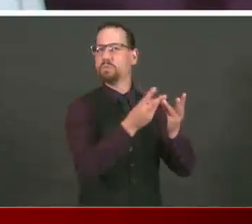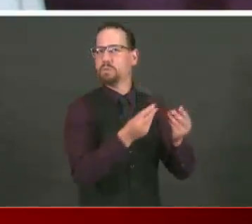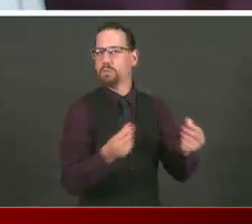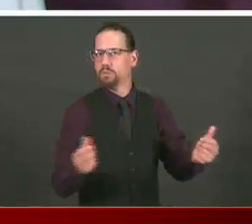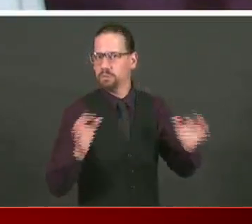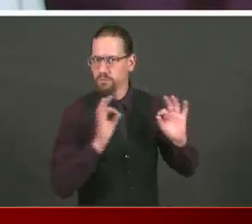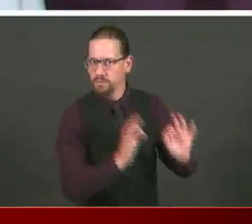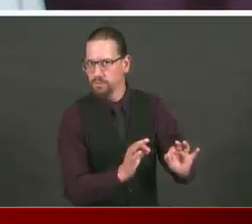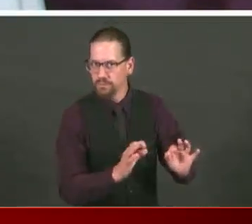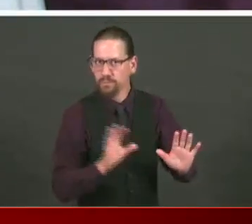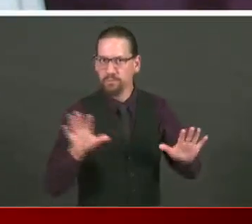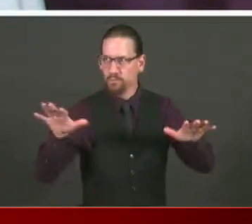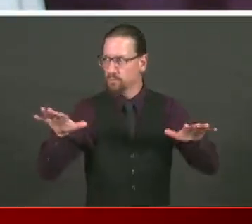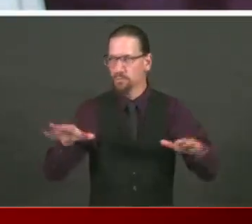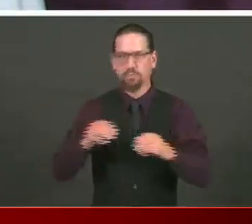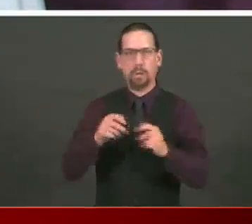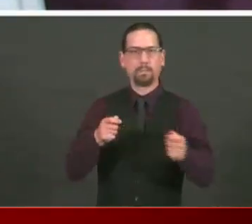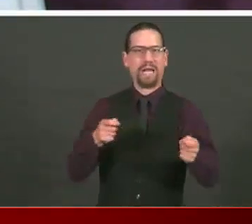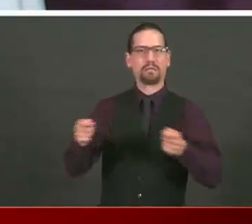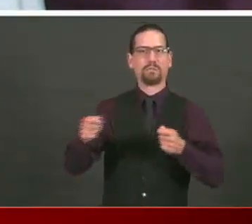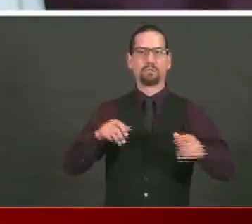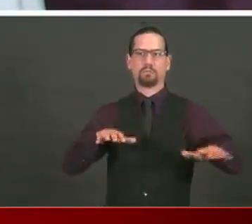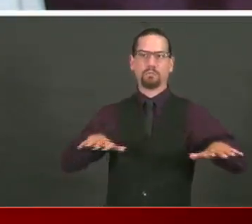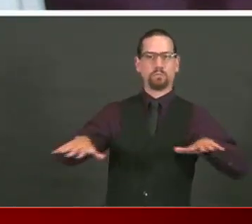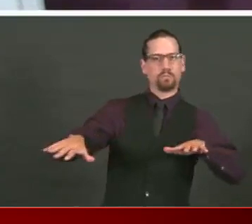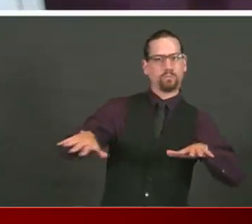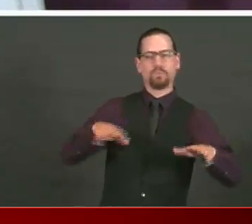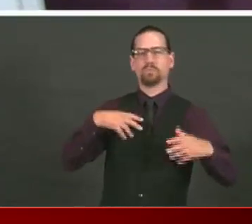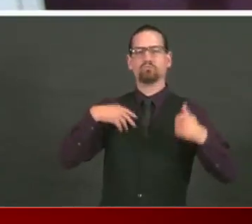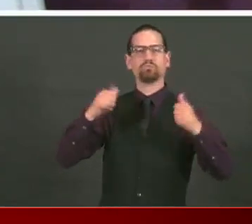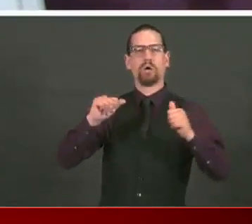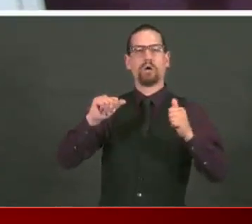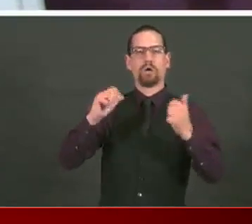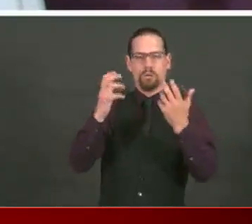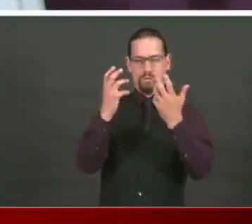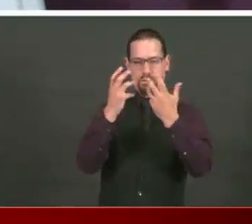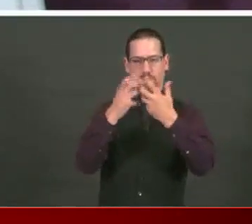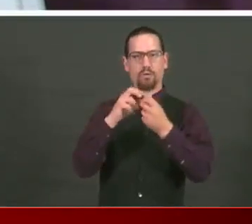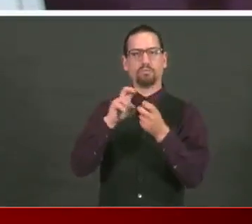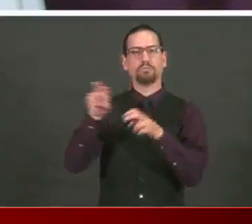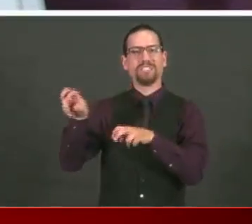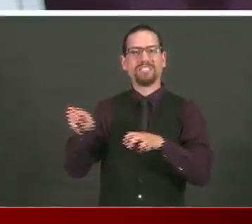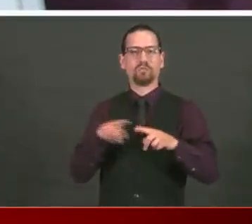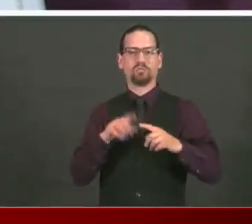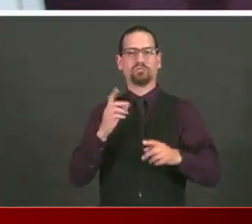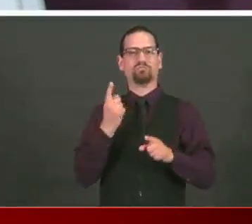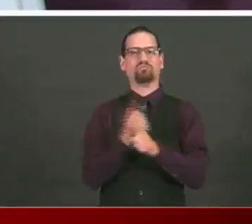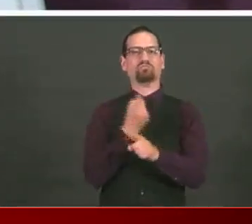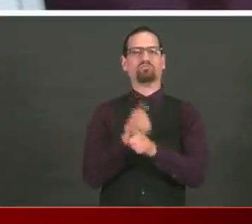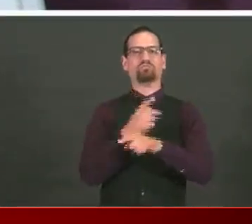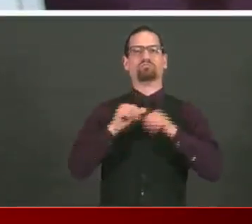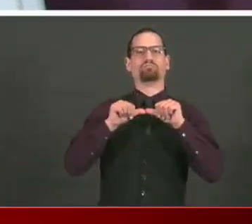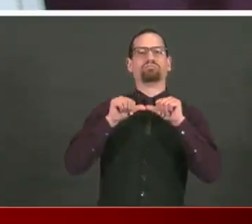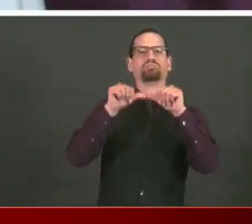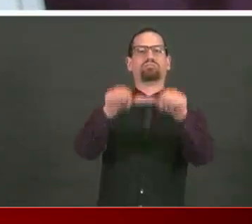STATE OF EMERGENCY SO I AM TRYING TO DEVELOP OUR SYSTEMS TO BE IN A PLACE WHERE WE CAN BE IN A STEADY STATE. TODAY I WANT TO TALK ABOUT ONE